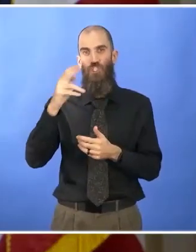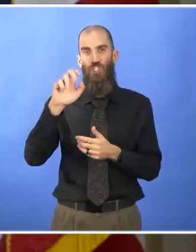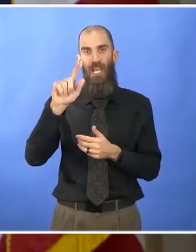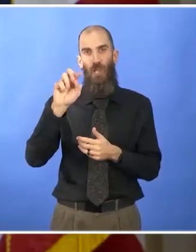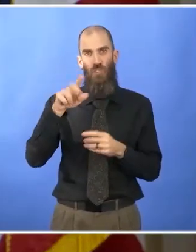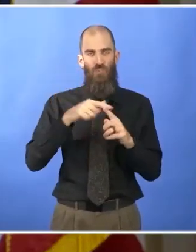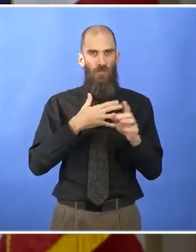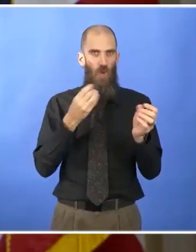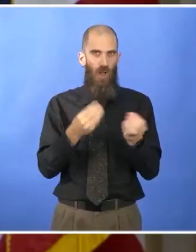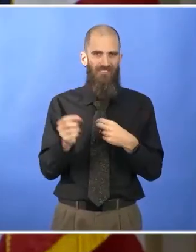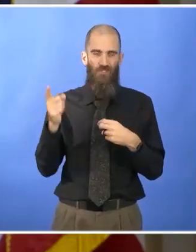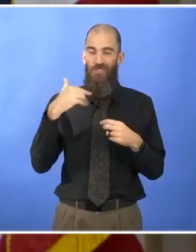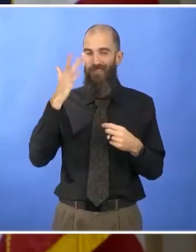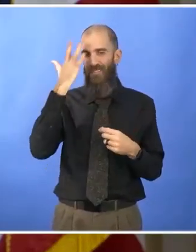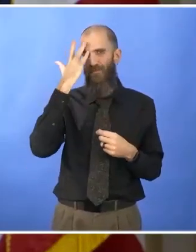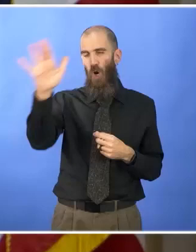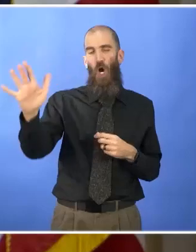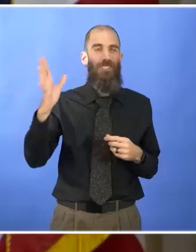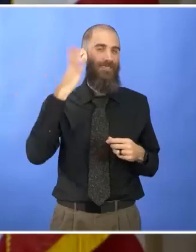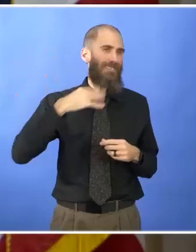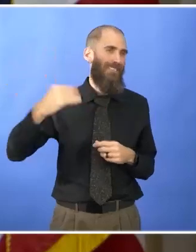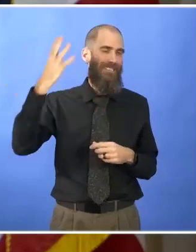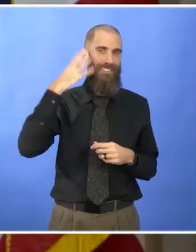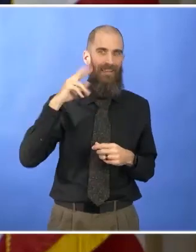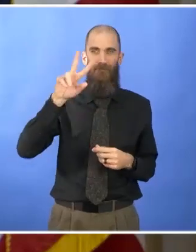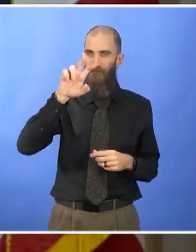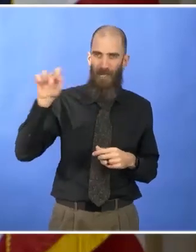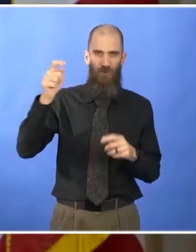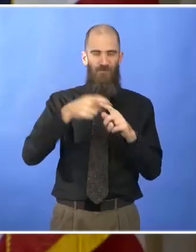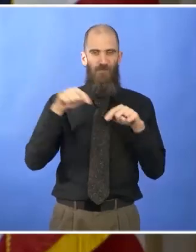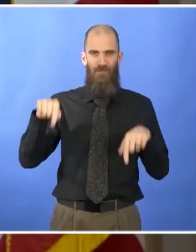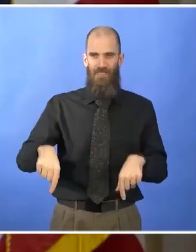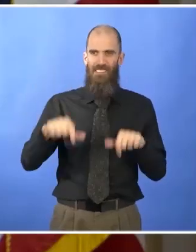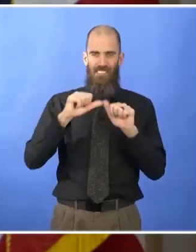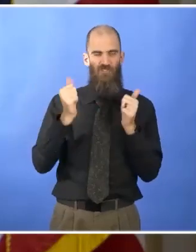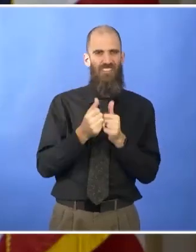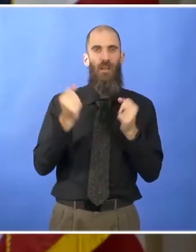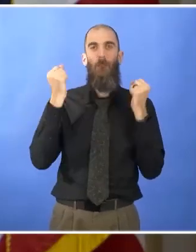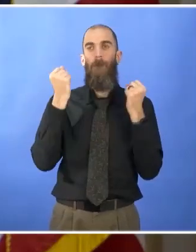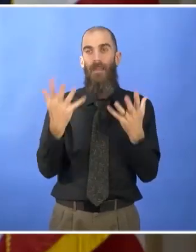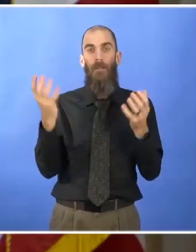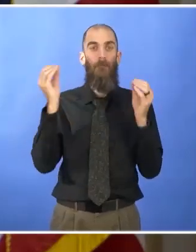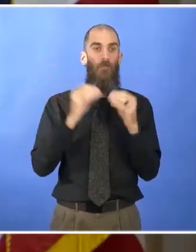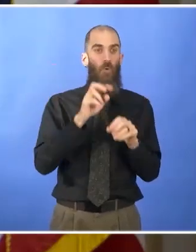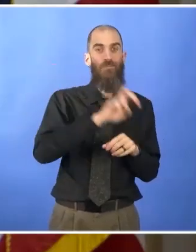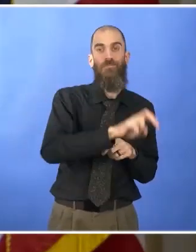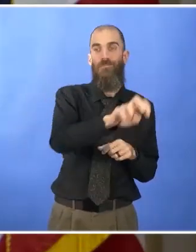DONE MORE TOURS TO MORE BUREAUS THAN ANYONE I THINK I KNOW. SHE ALSO FORMERLY SERVED IN THE OFFICE OF MANAGING DIRECTOR, SO